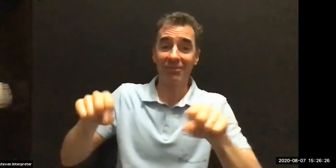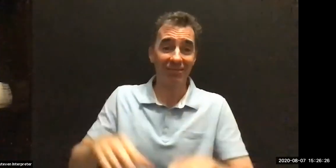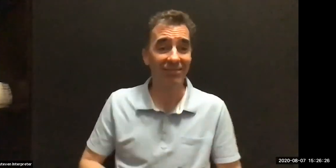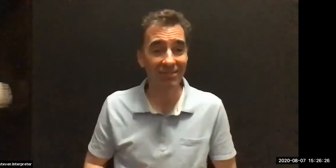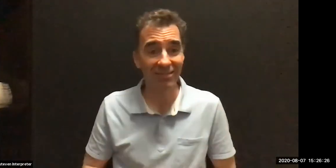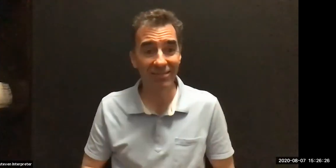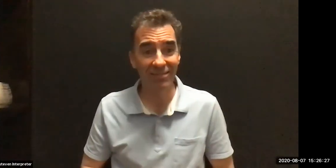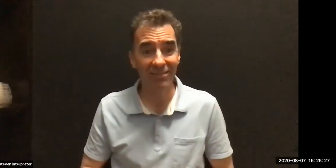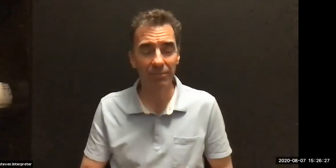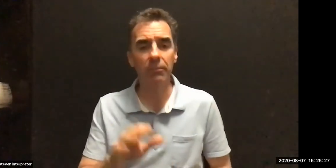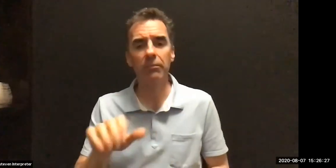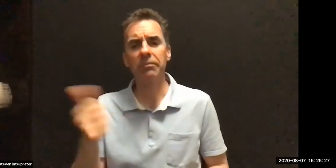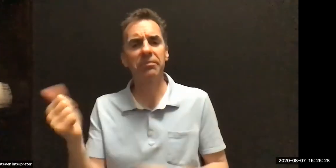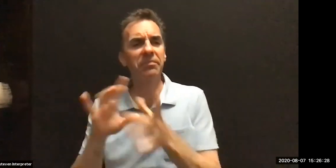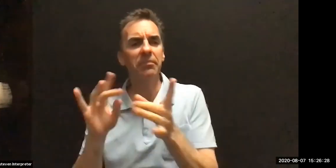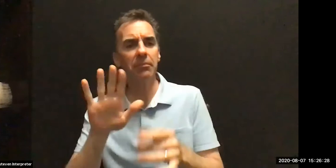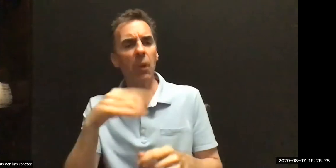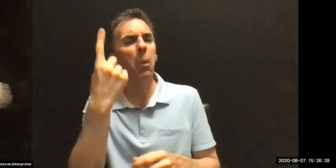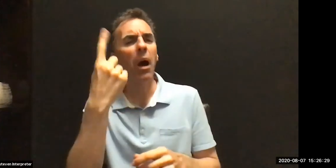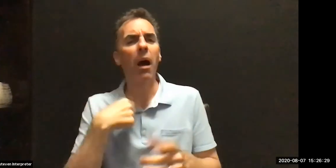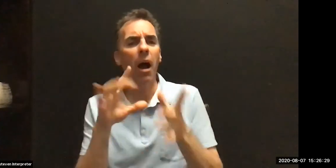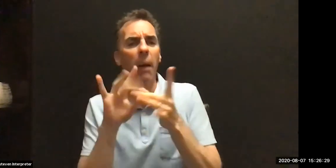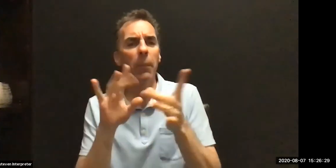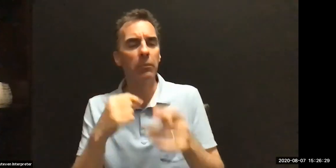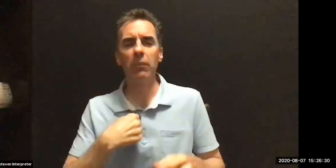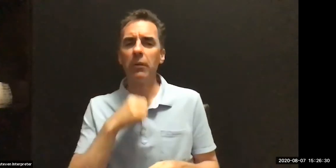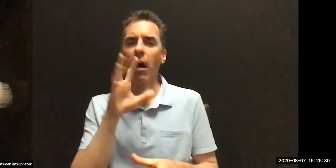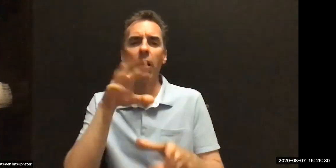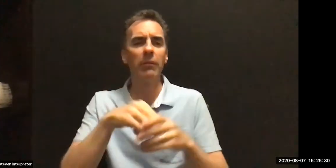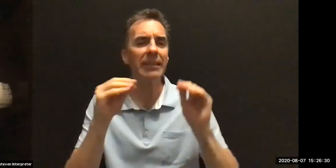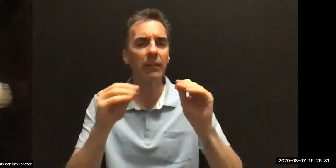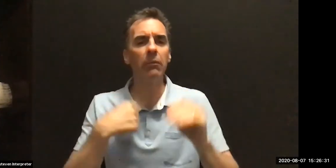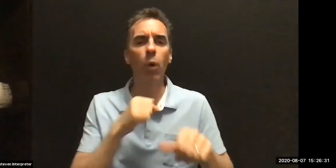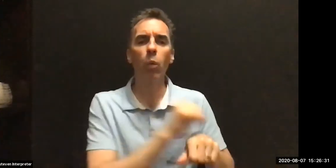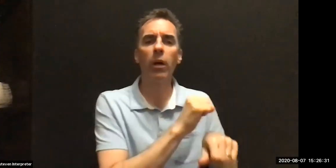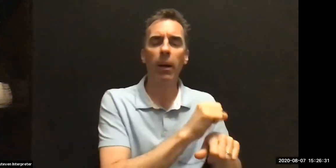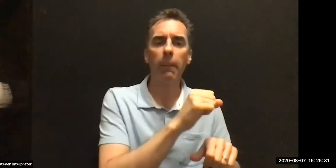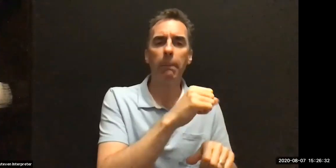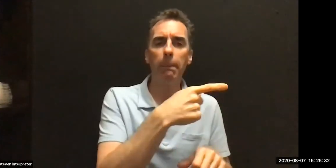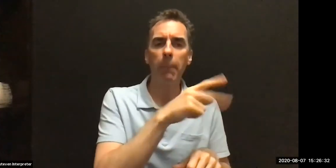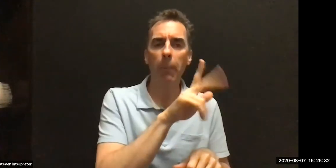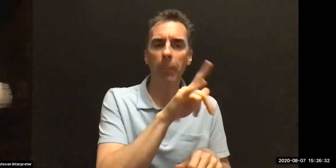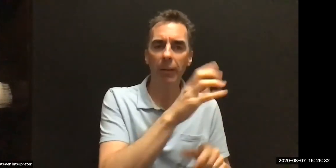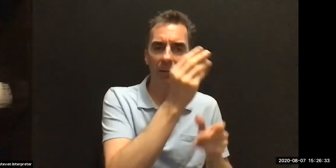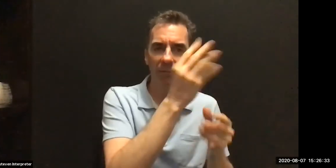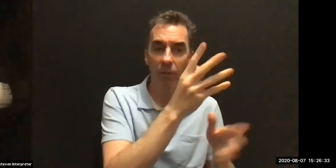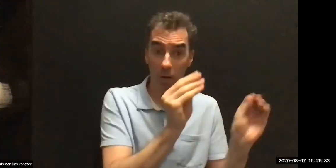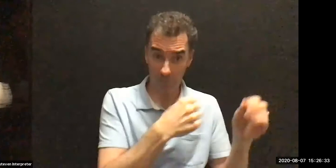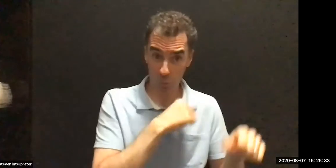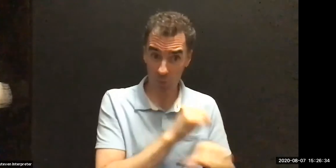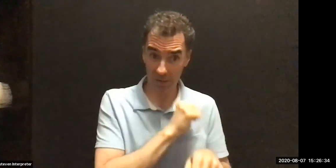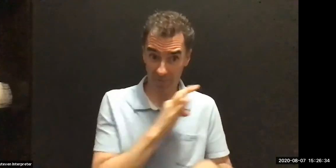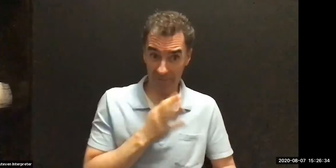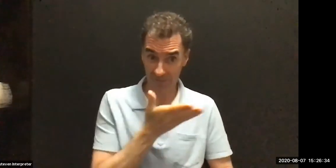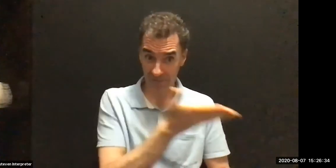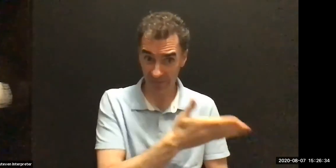Cris Monahan Bremer: I just want to make a comment. I am non faculty. I work in the public information office and we have really had to pivot.